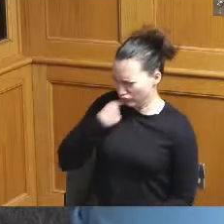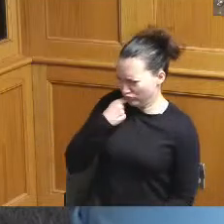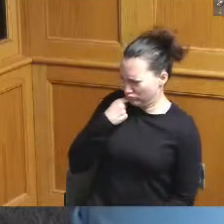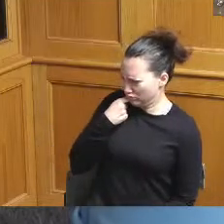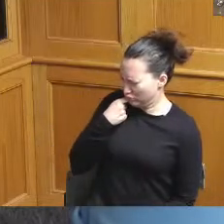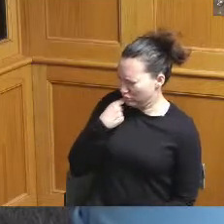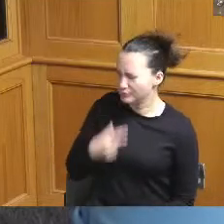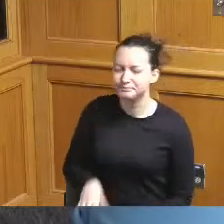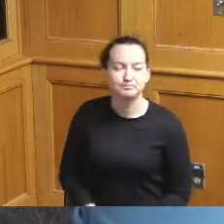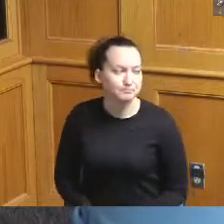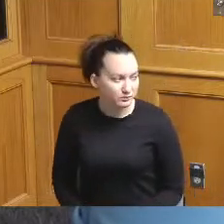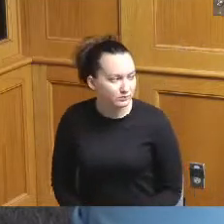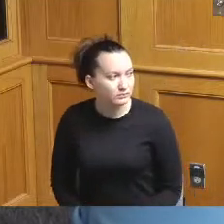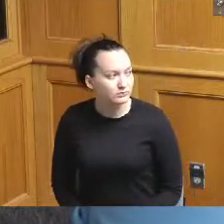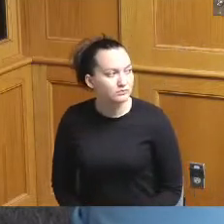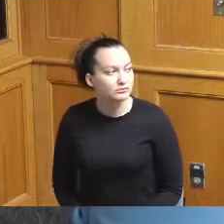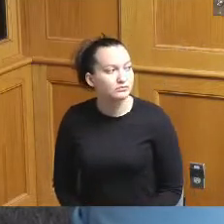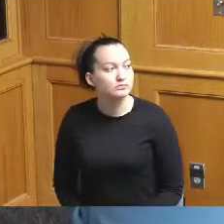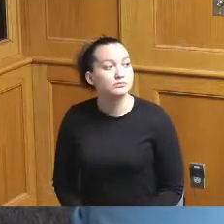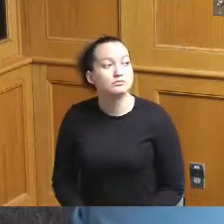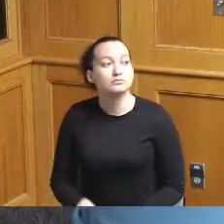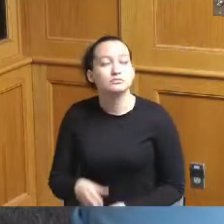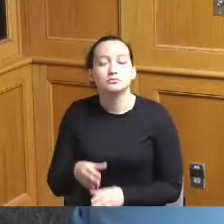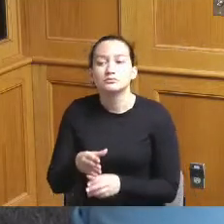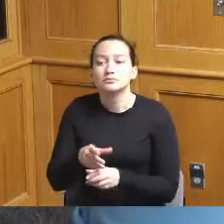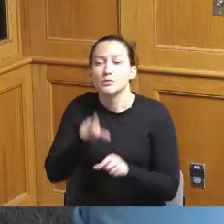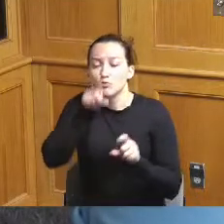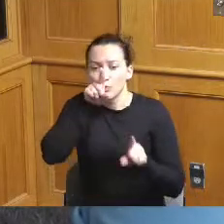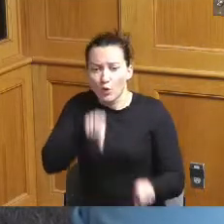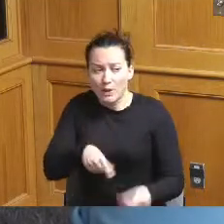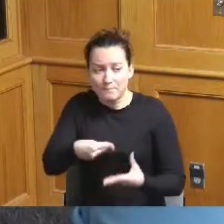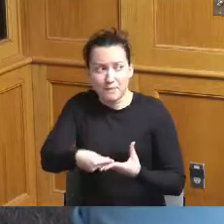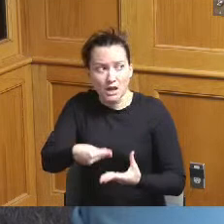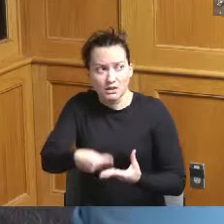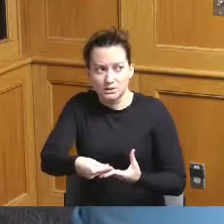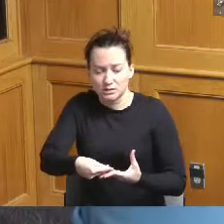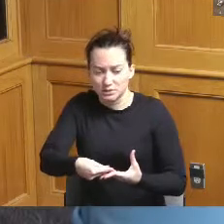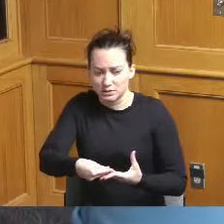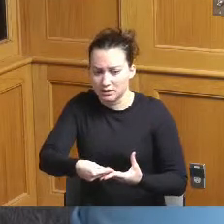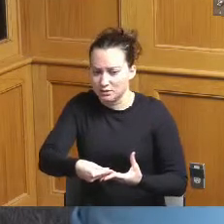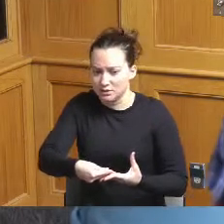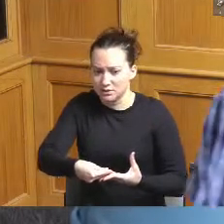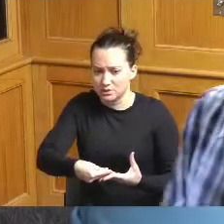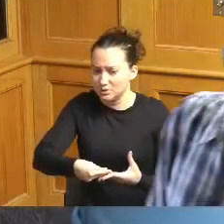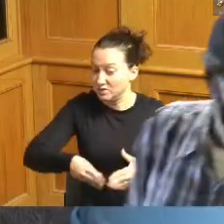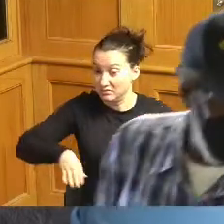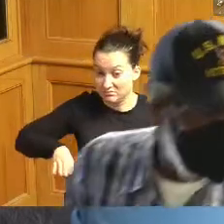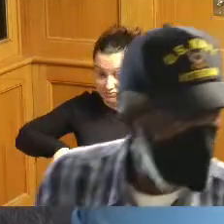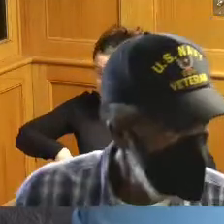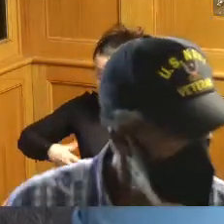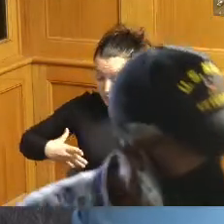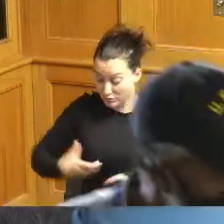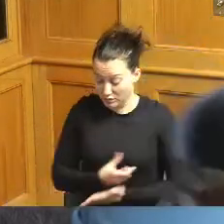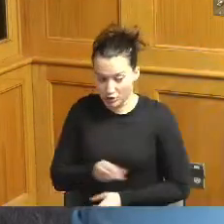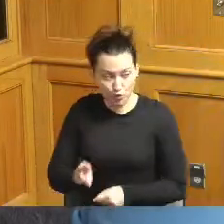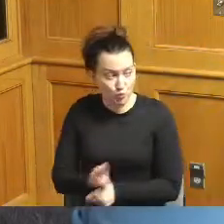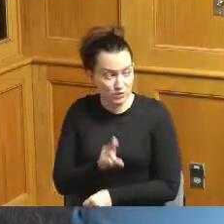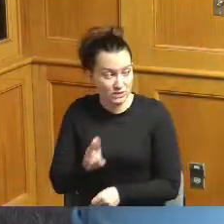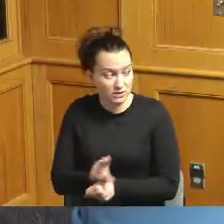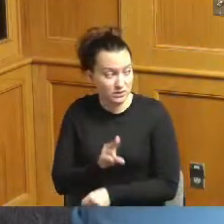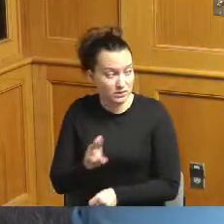and we had gotten a report that there was money that had not been utilized I can't remember how